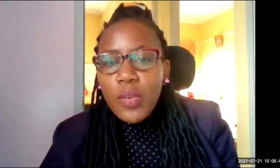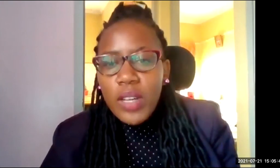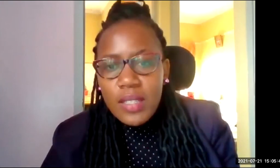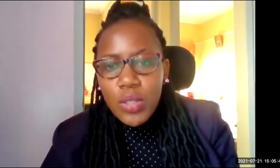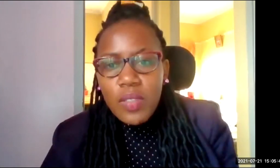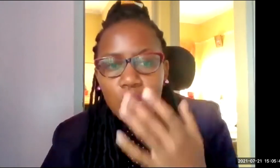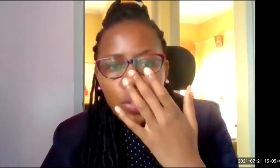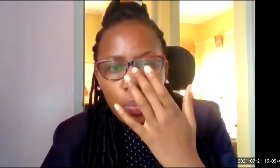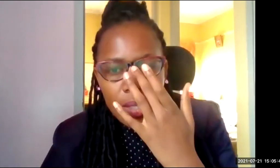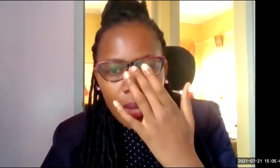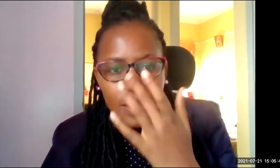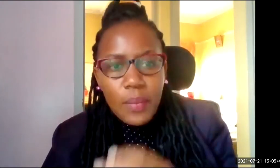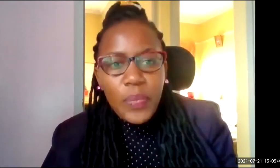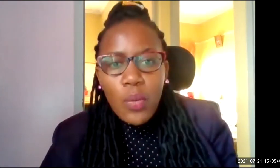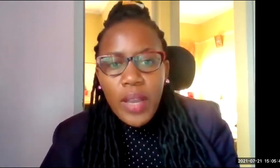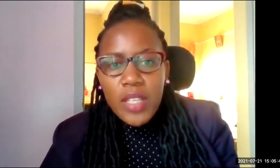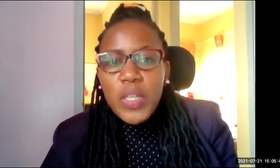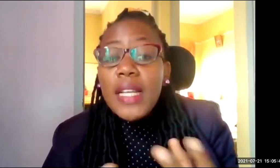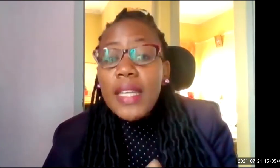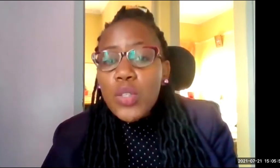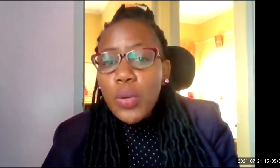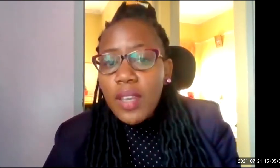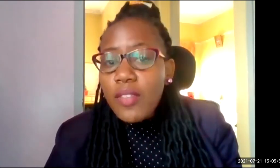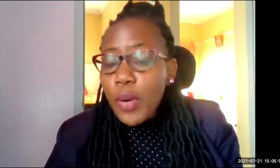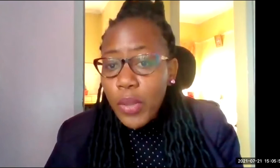panelists, as well as our audience to post questions or make comments in the